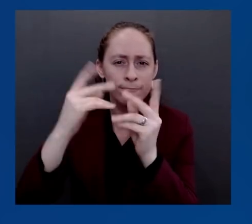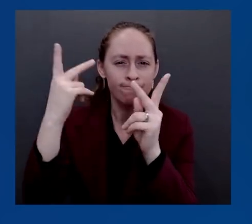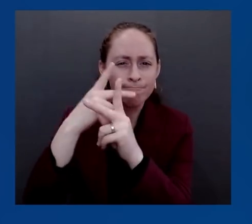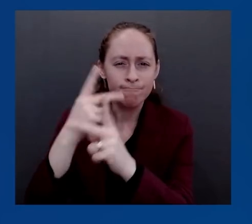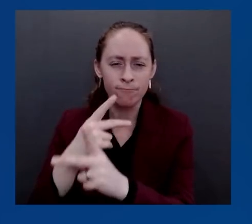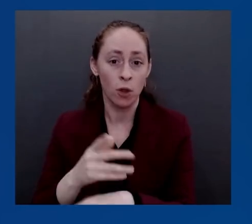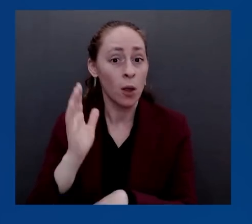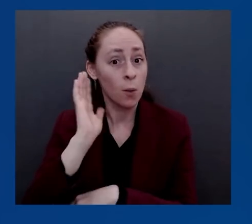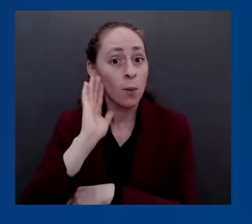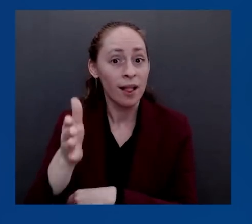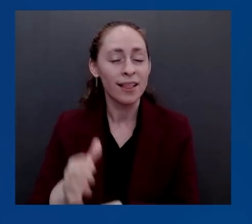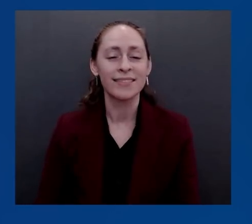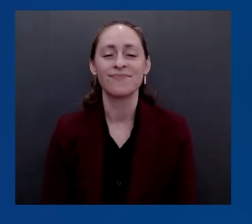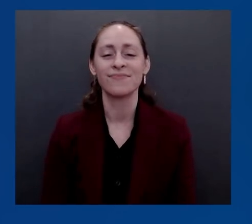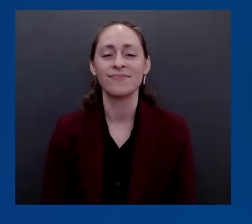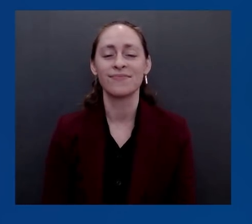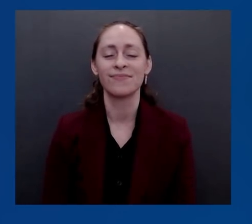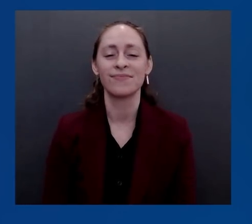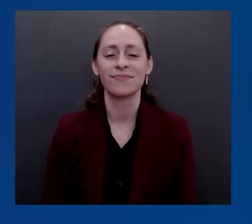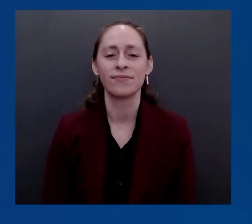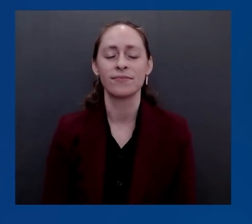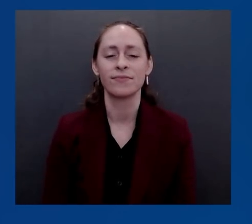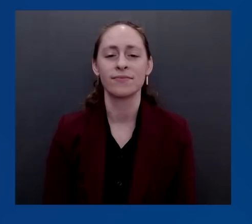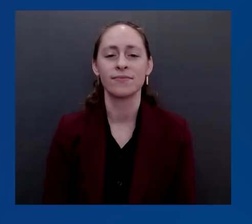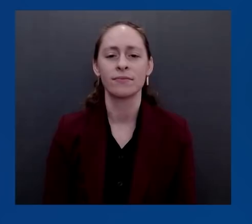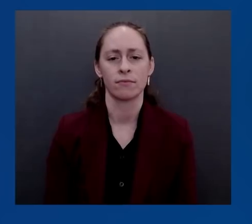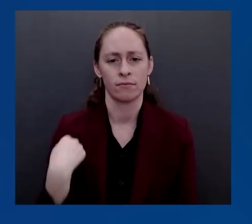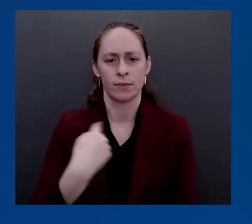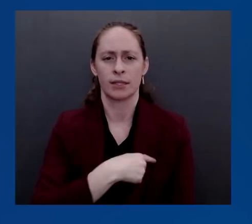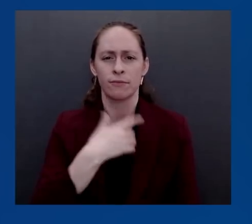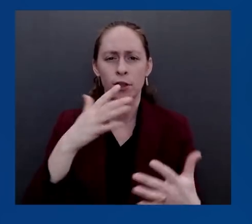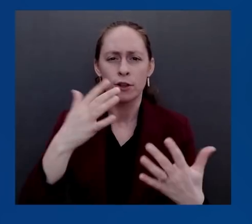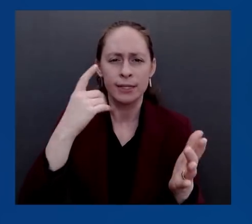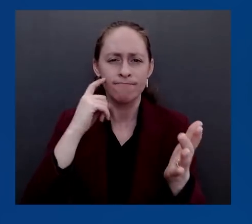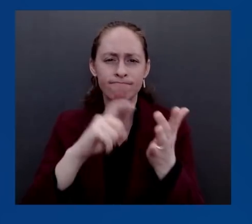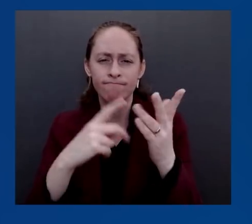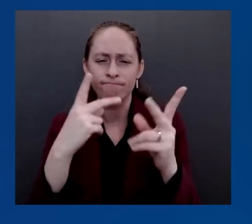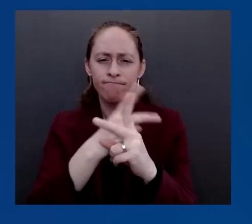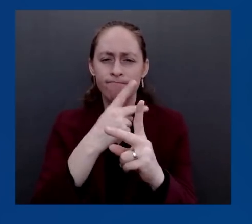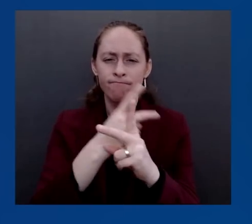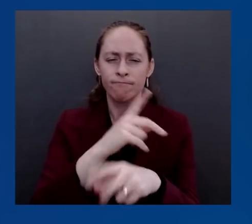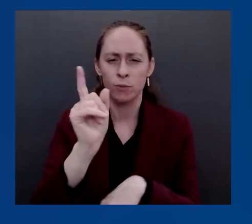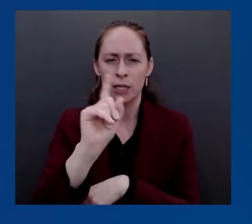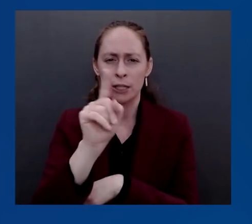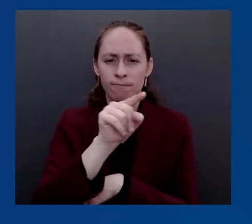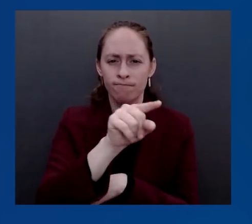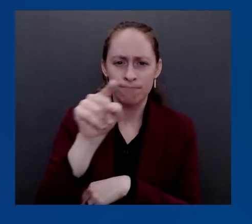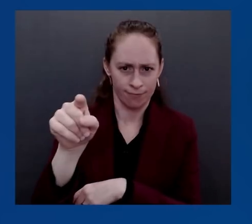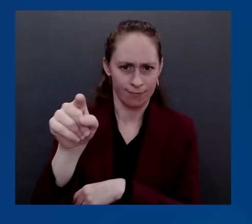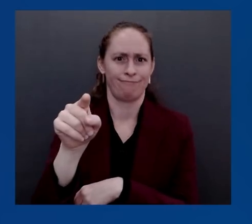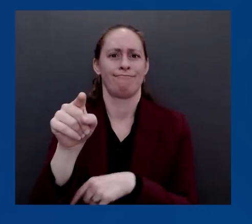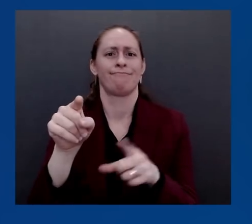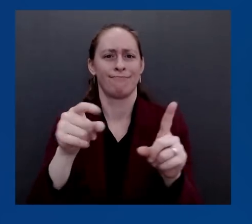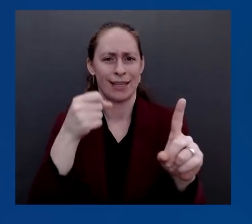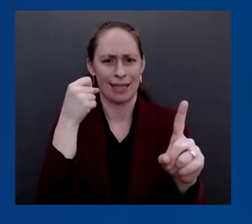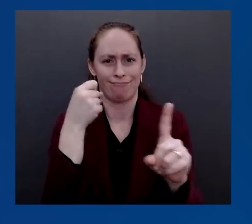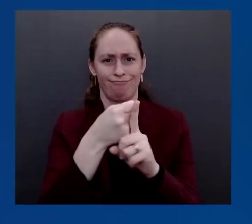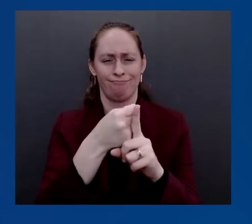in over 97 percent of our counties in the country, but critically, medically severe disease that leads to hospitalizations.